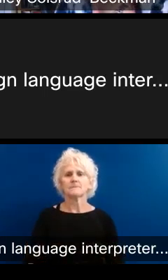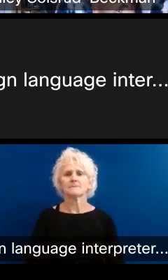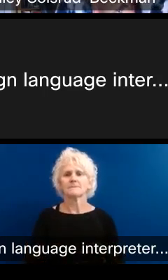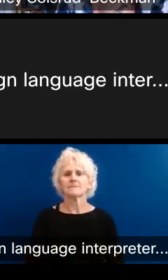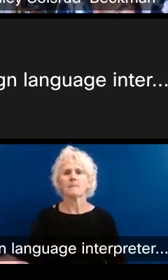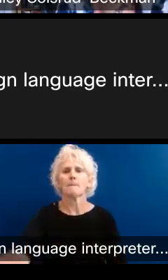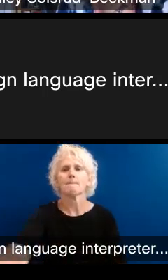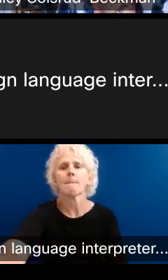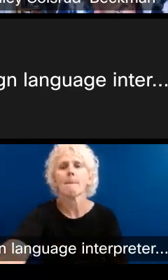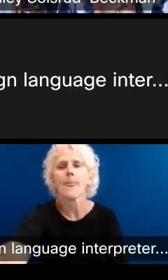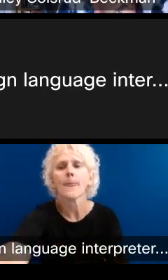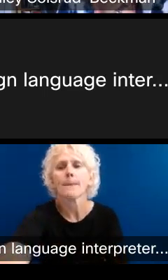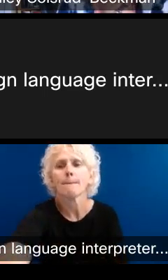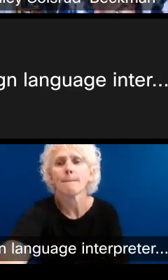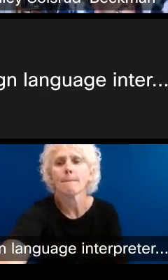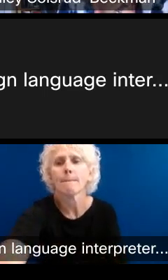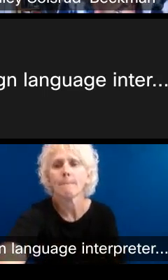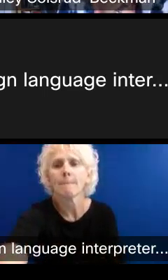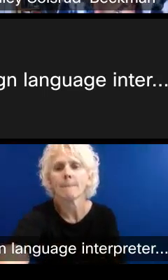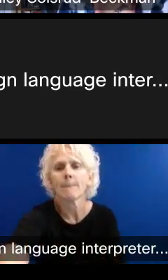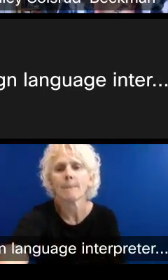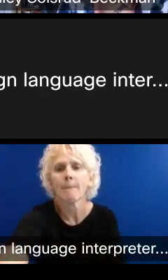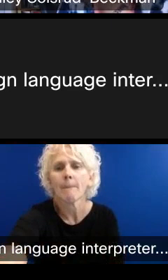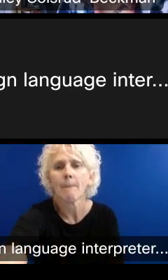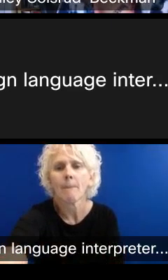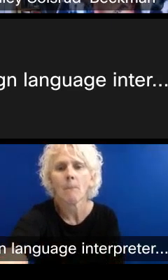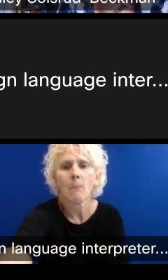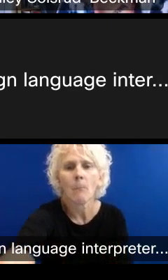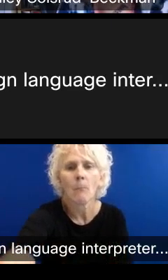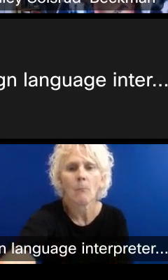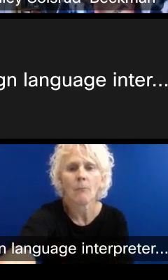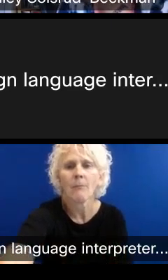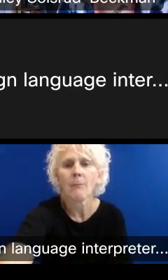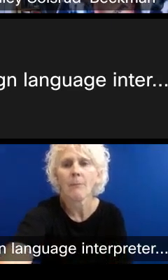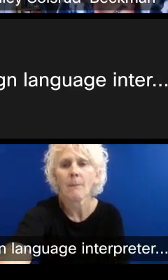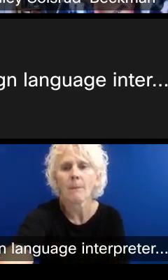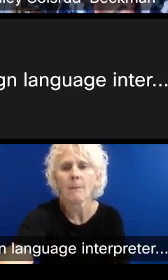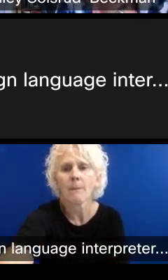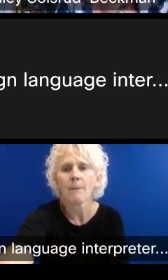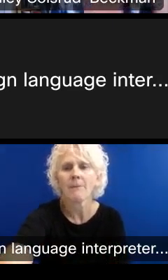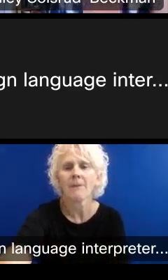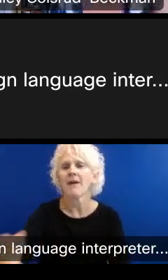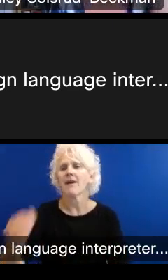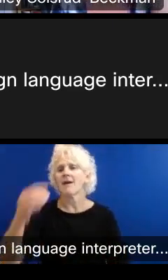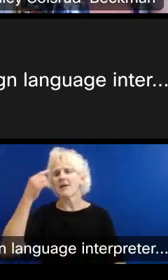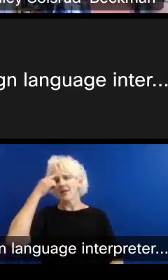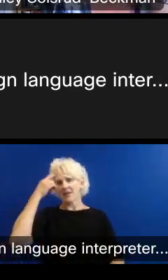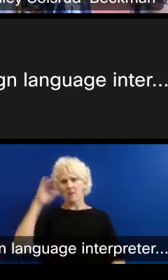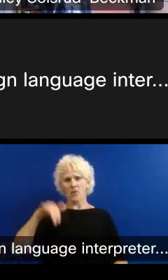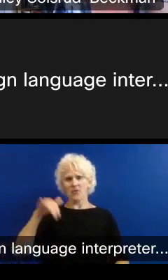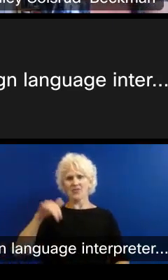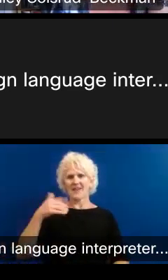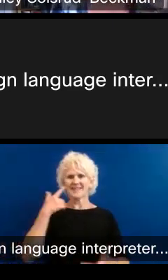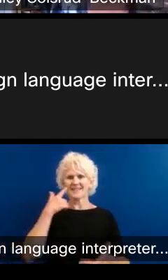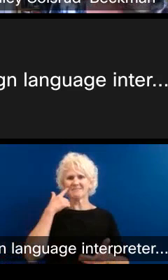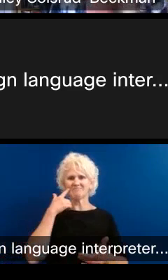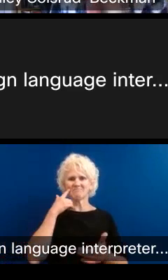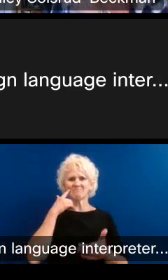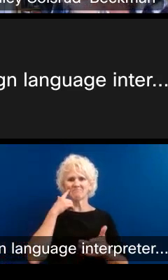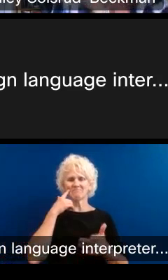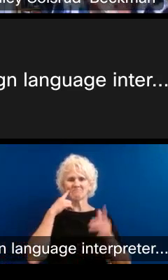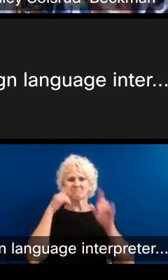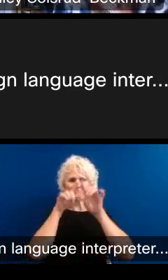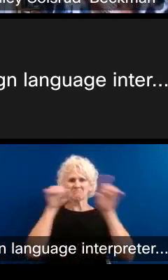So, think back to that recurring visual that we had showed you about what the child's needs are.